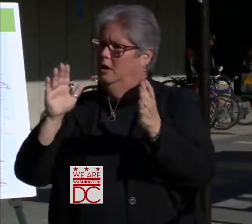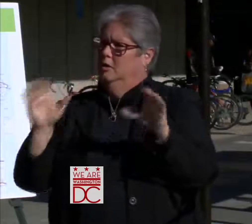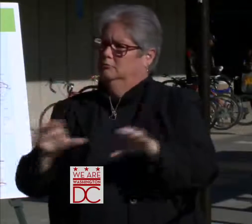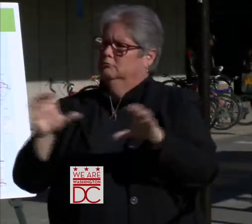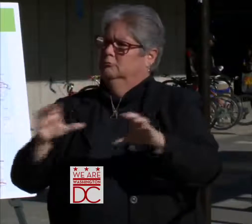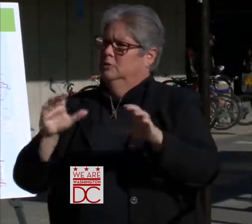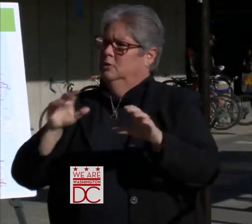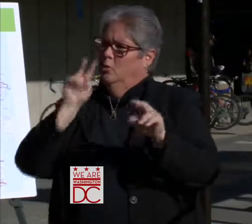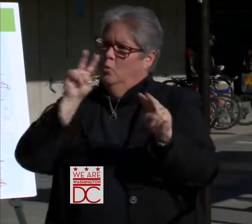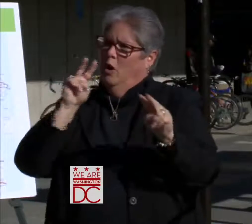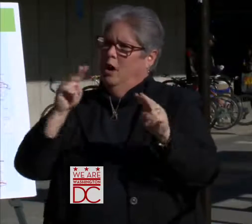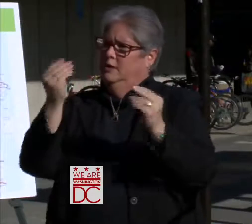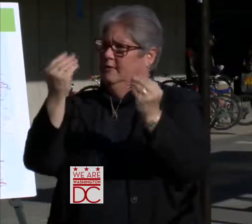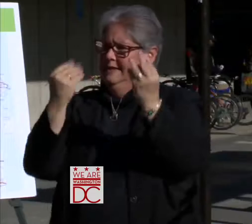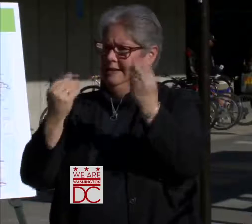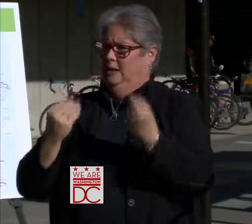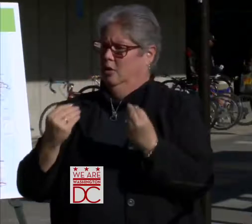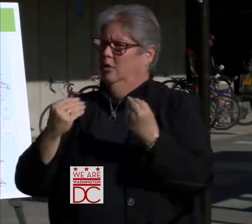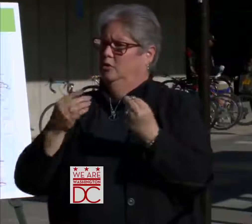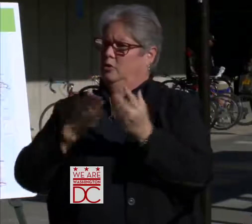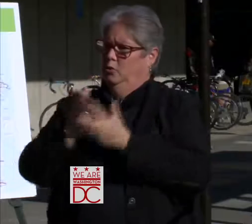TRAFFIC CENTER THROUGHOUT THE COUNTY ESPECIALLY ON THOSE